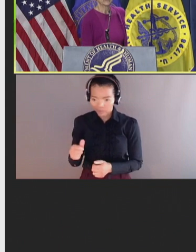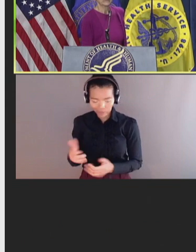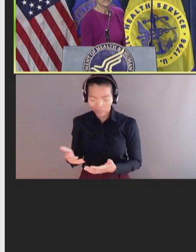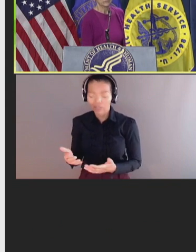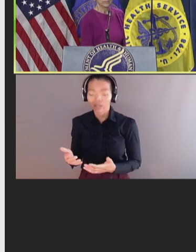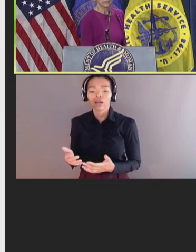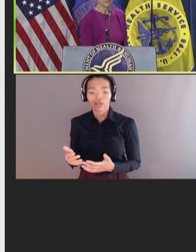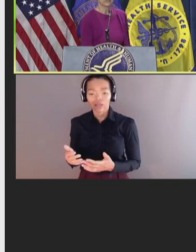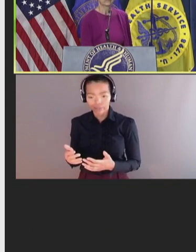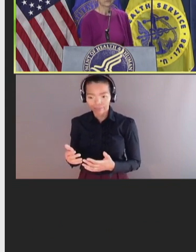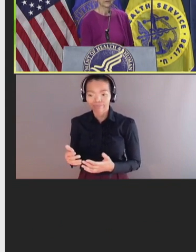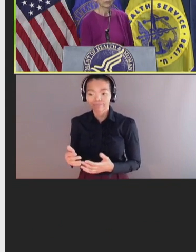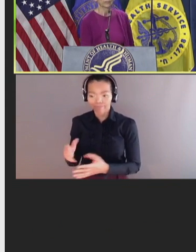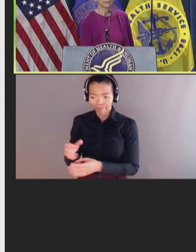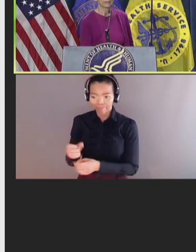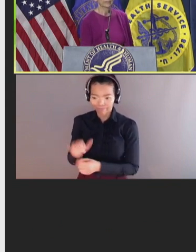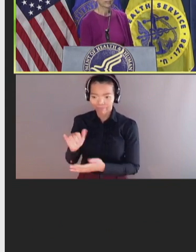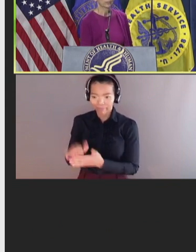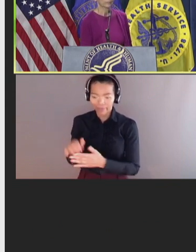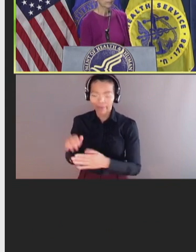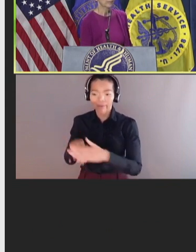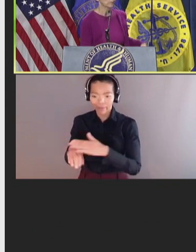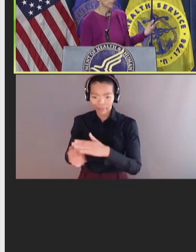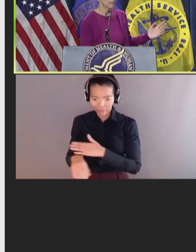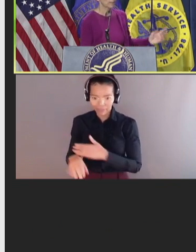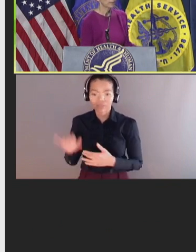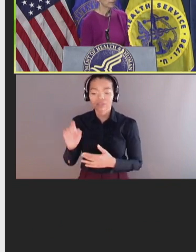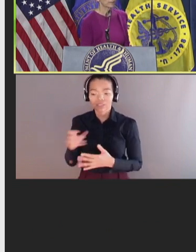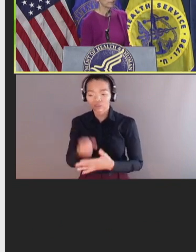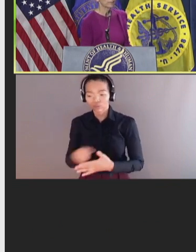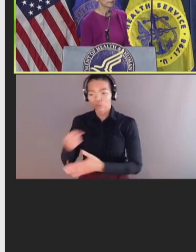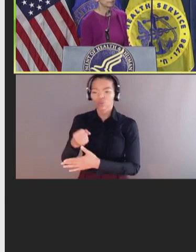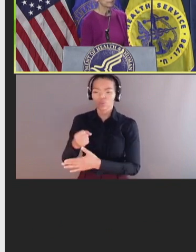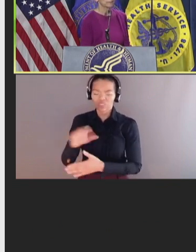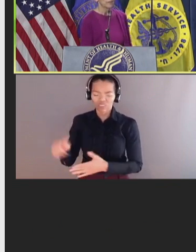need to be considered for priority vaccination. And there's many other examples.